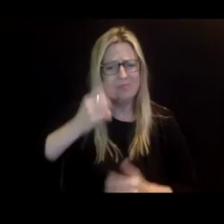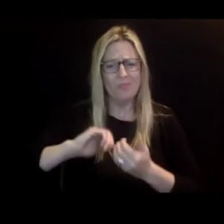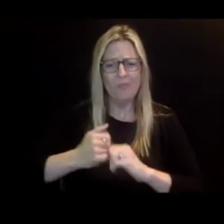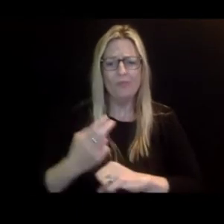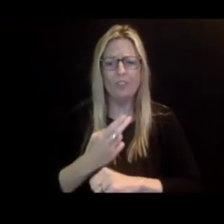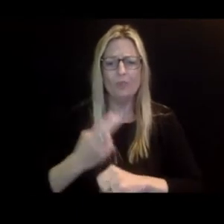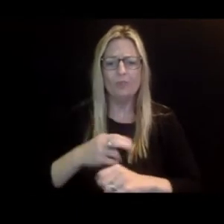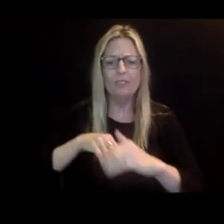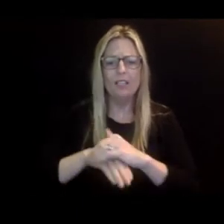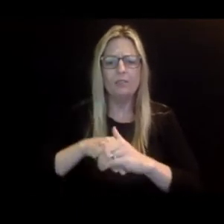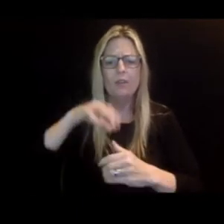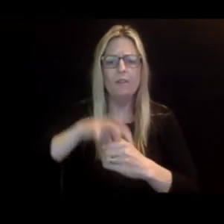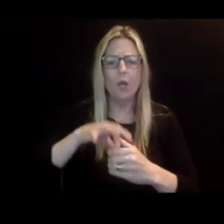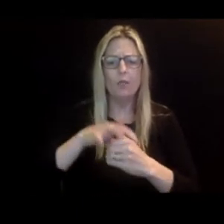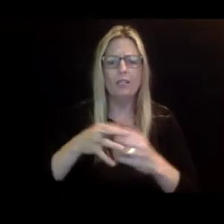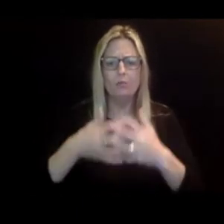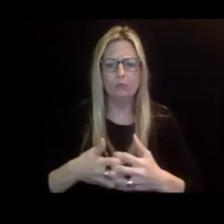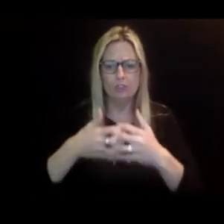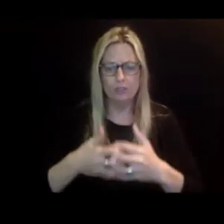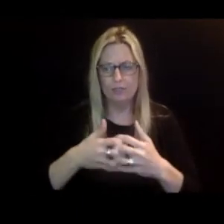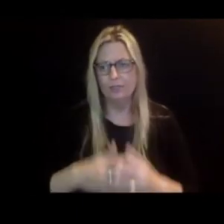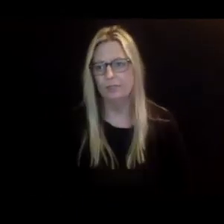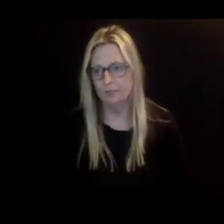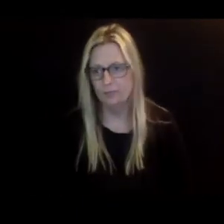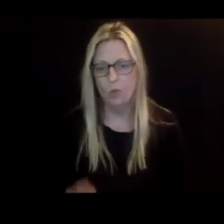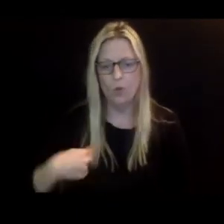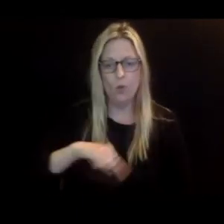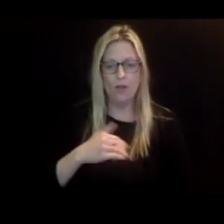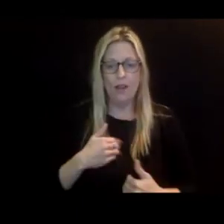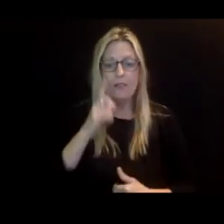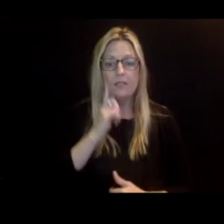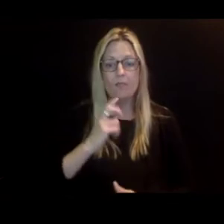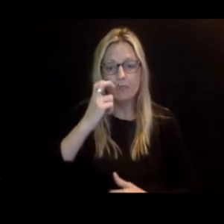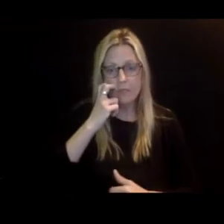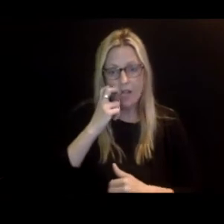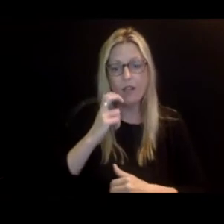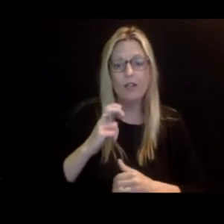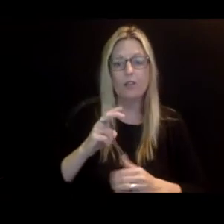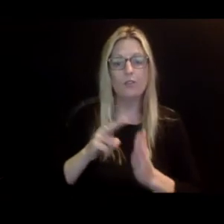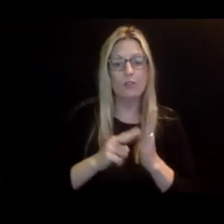includes how to use accessible voting machines. We have a DeafBlind contractor that works